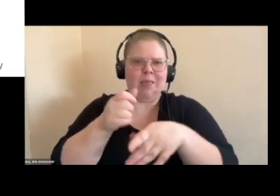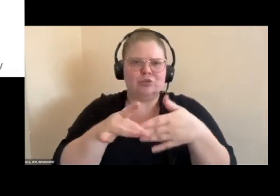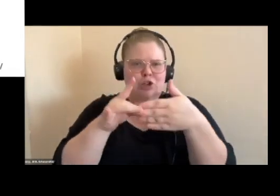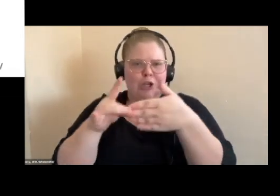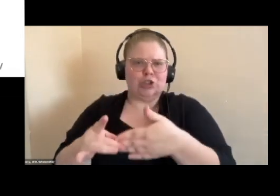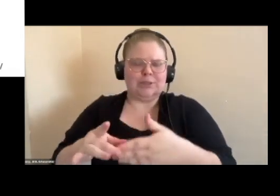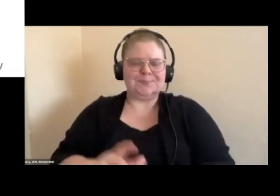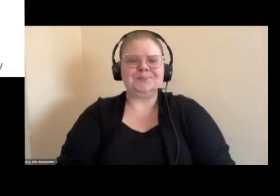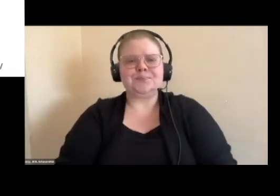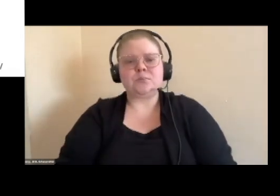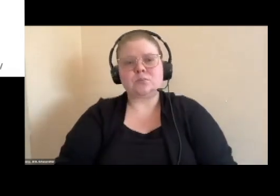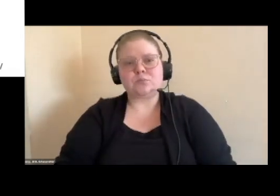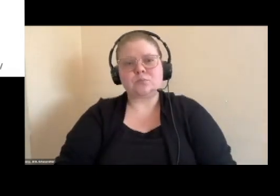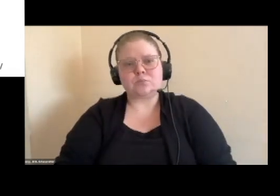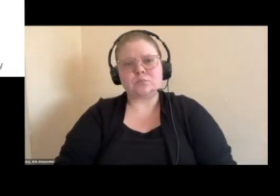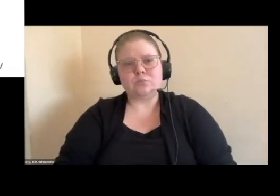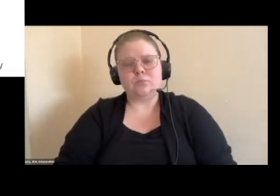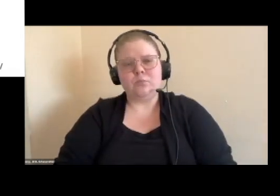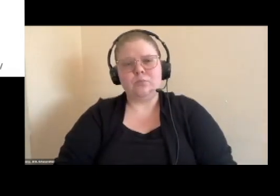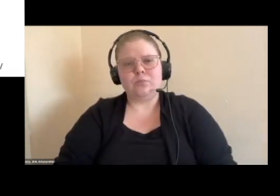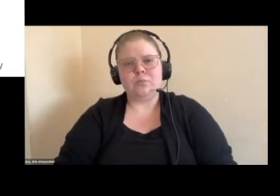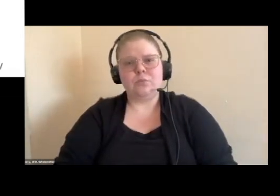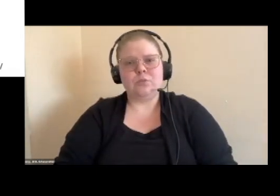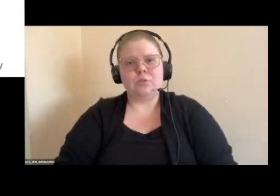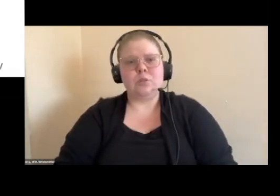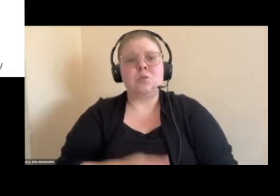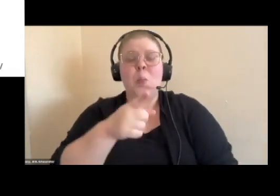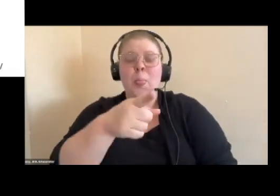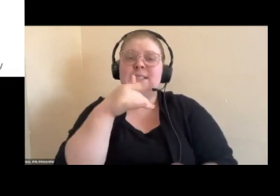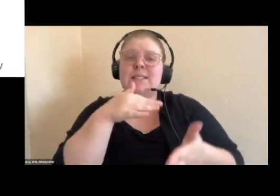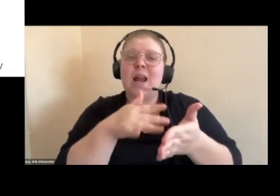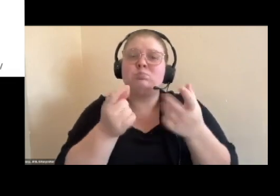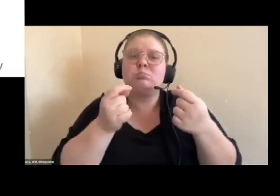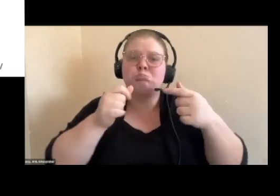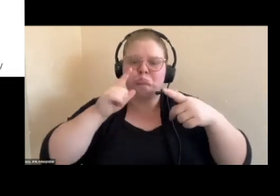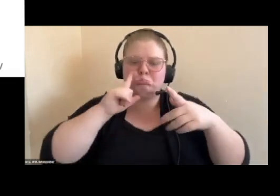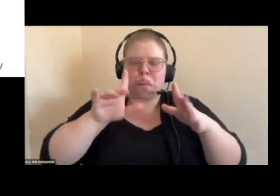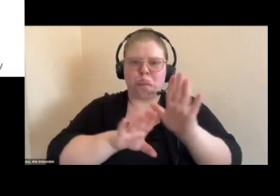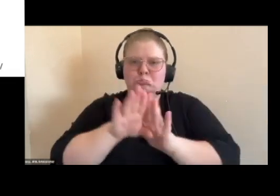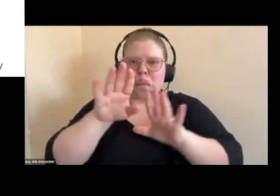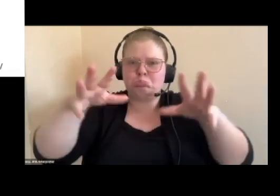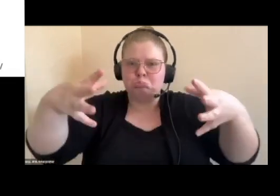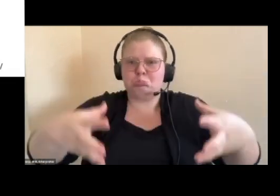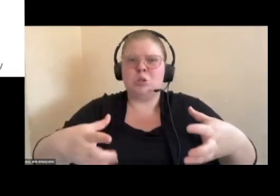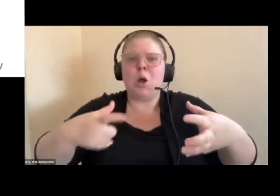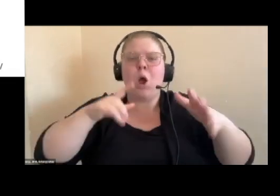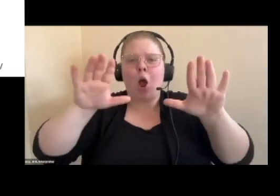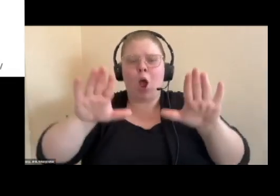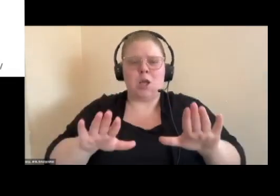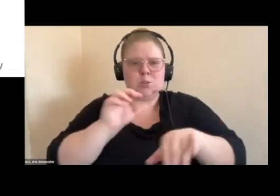we convened an awesome work group of disabled people of color who are self directing.